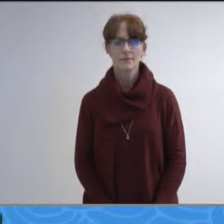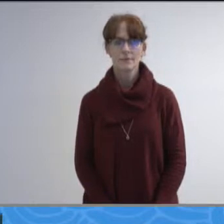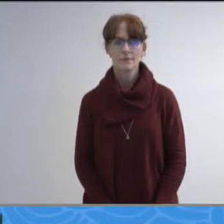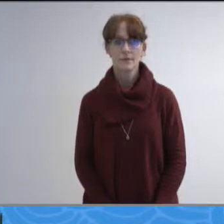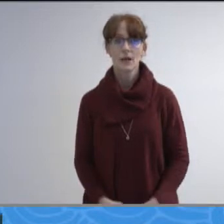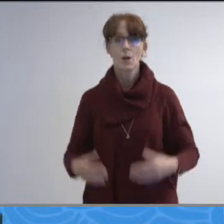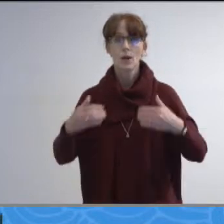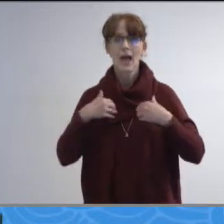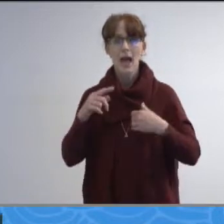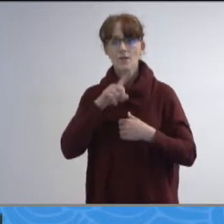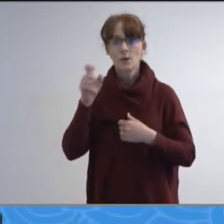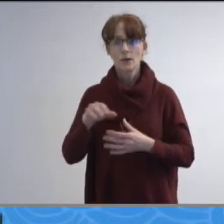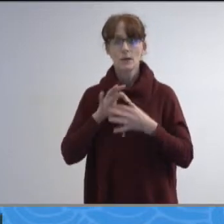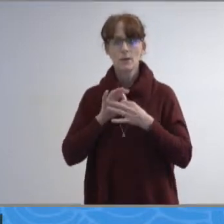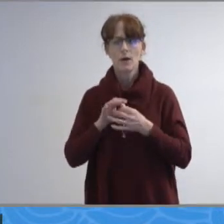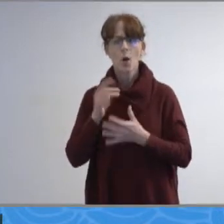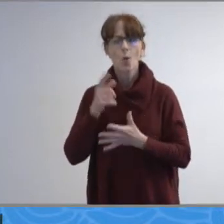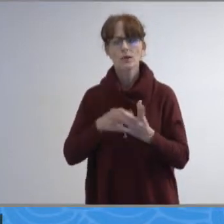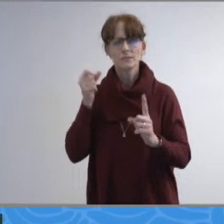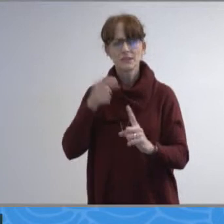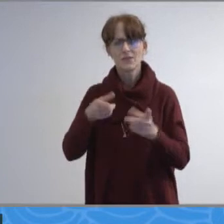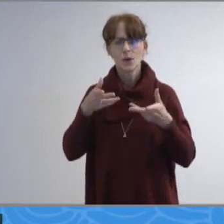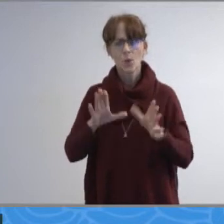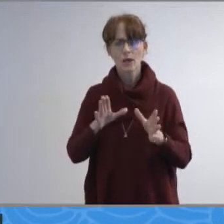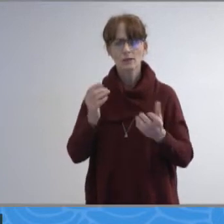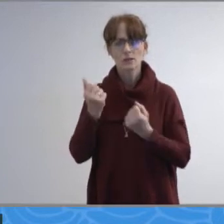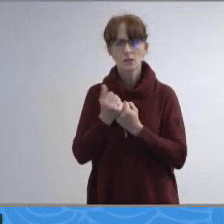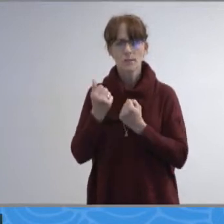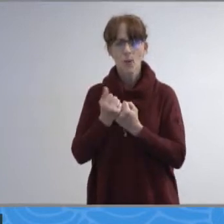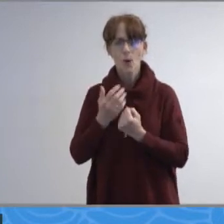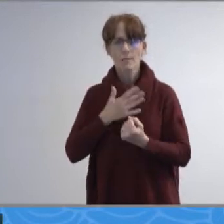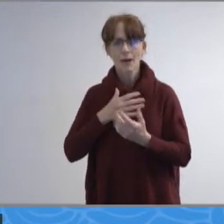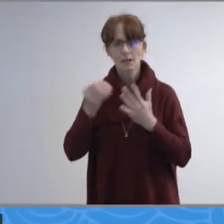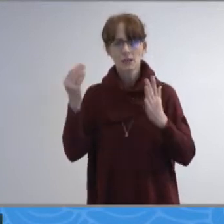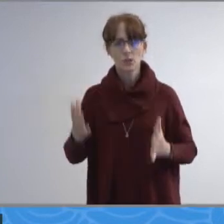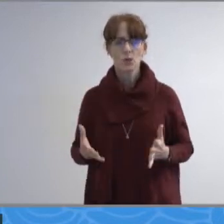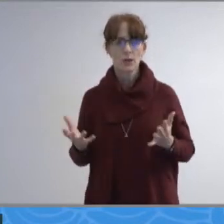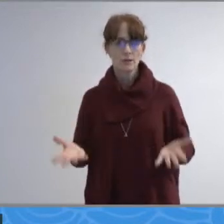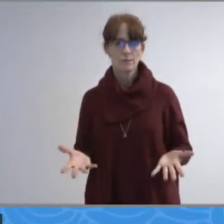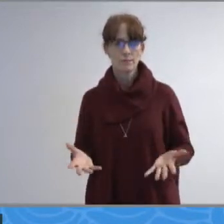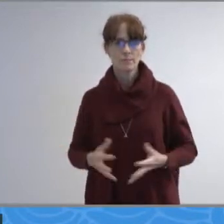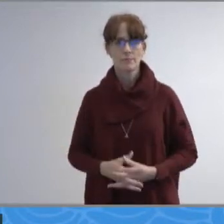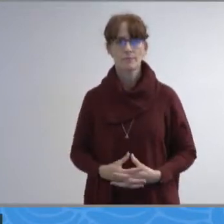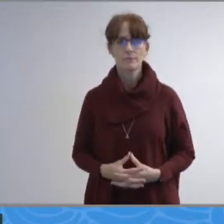We have a question about what are specific ways to support my student? And I'd like to possibly draw